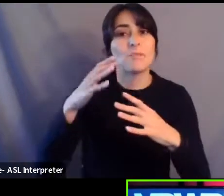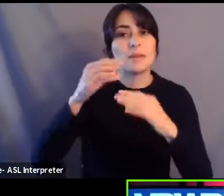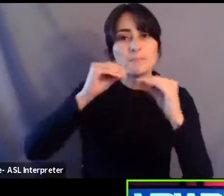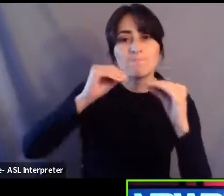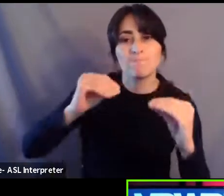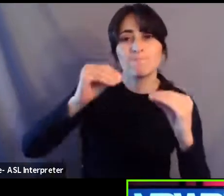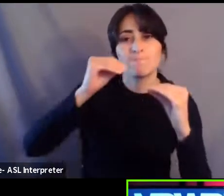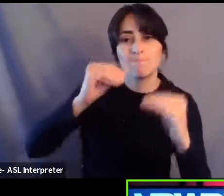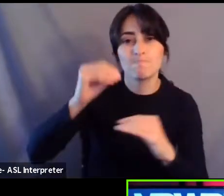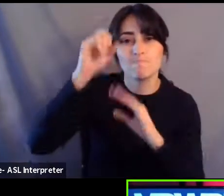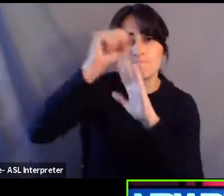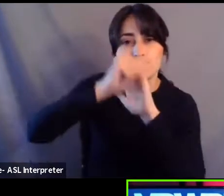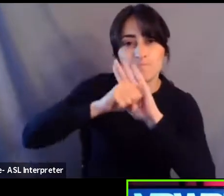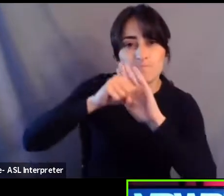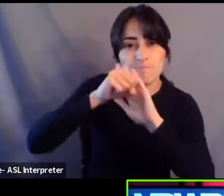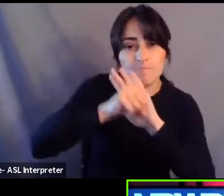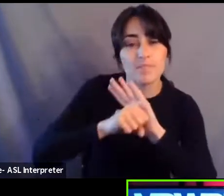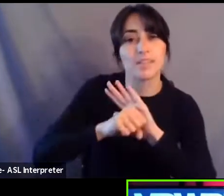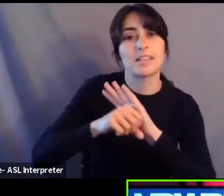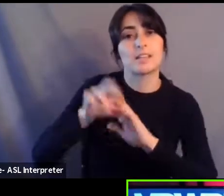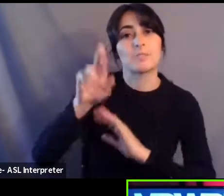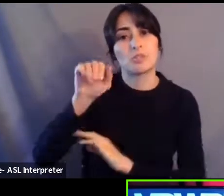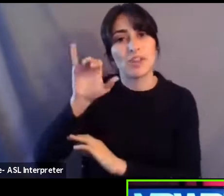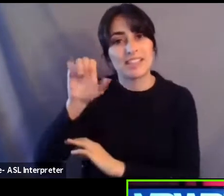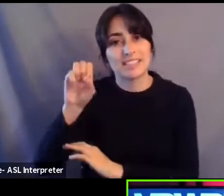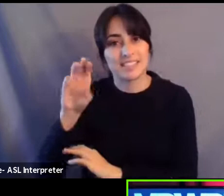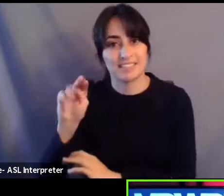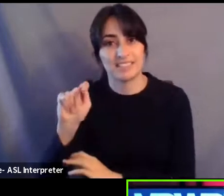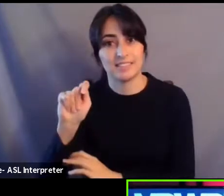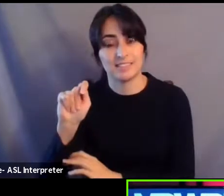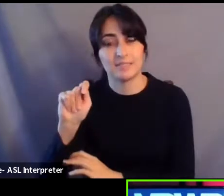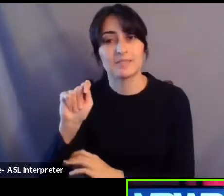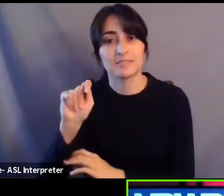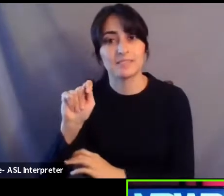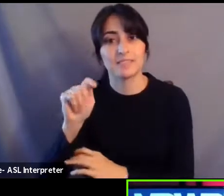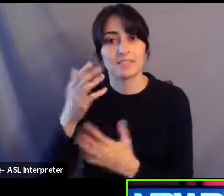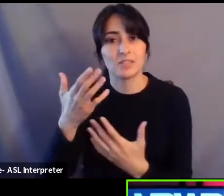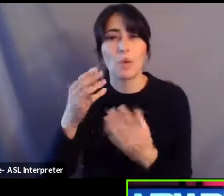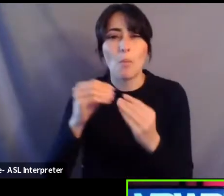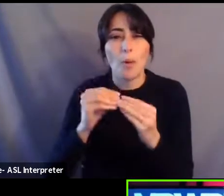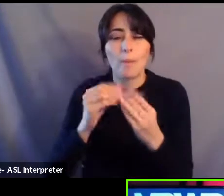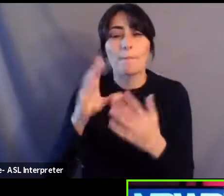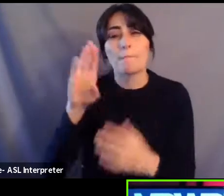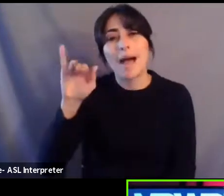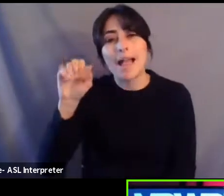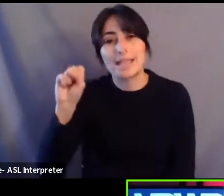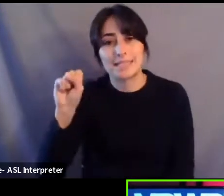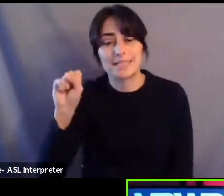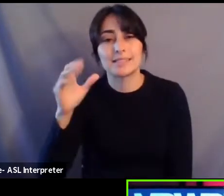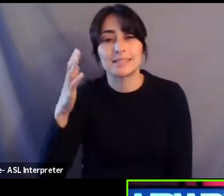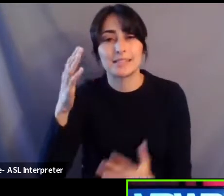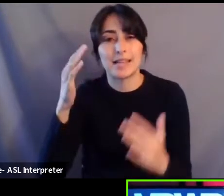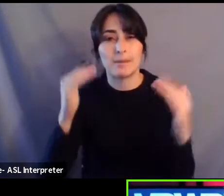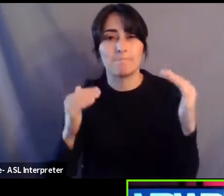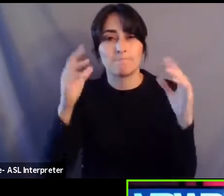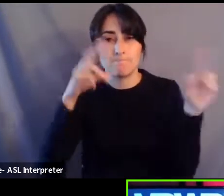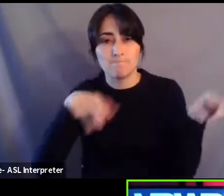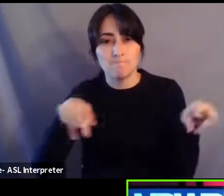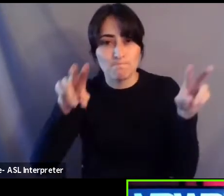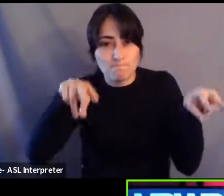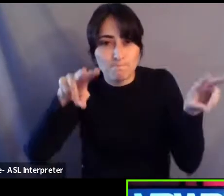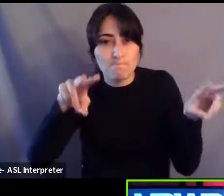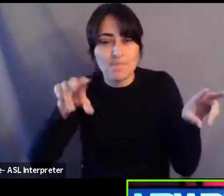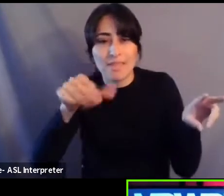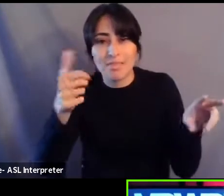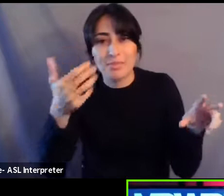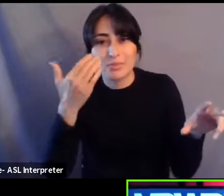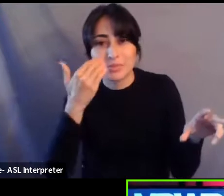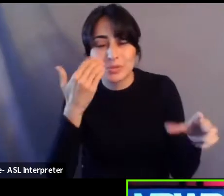They have been conditioned to be racist -- I want to say more like bias against people of color.